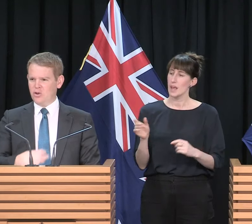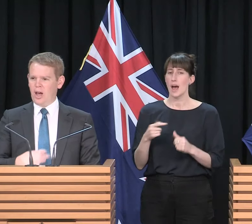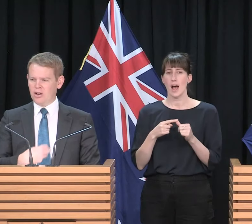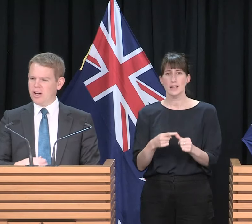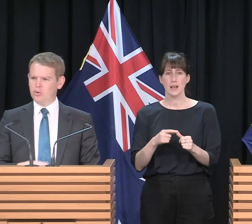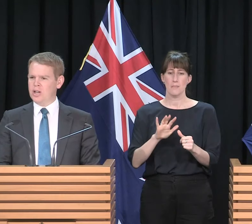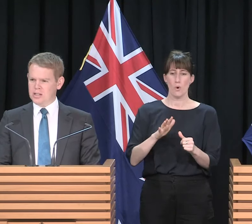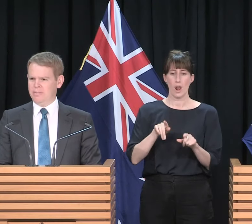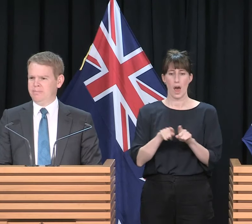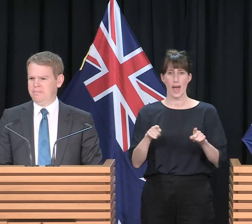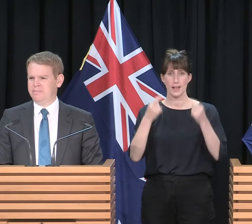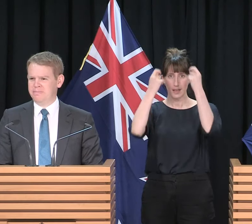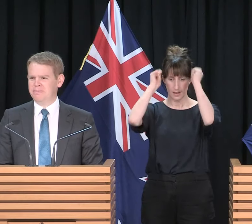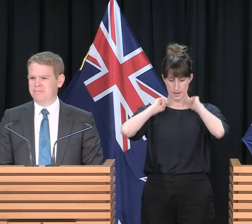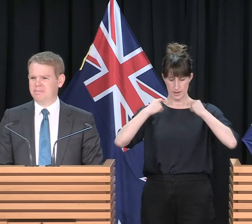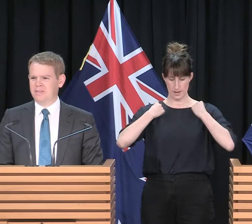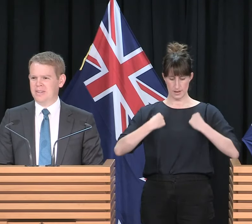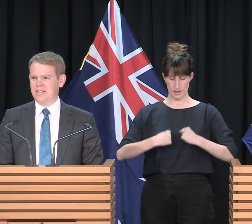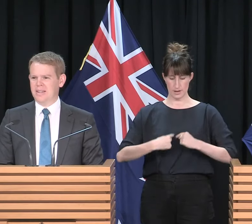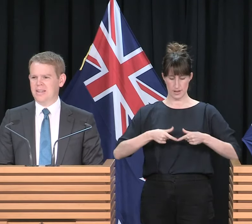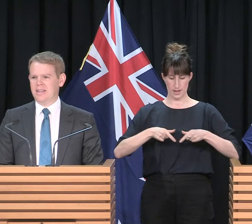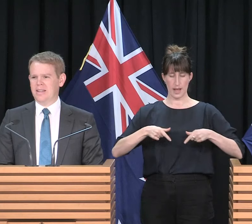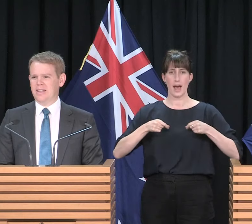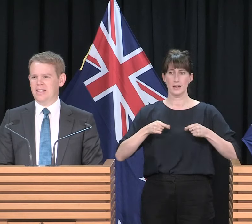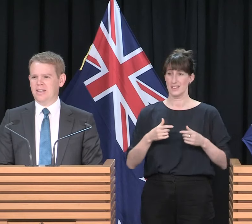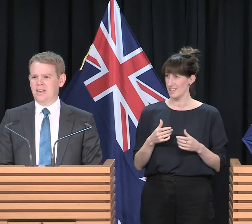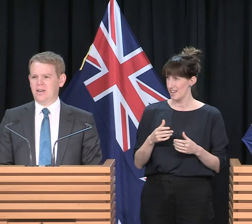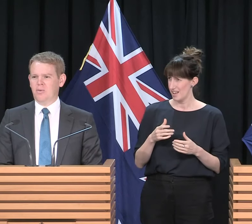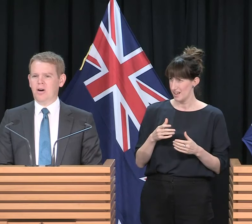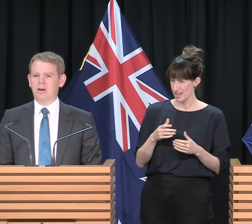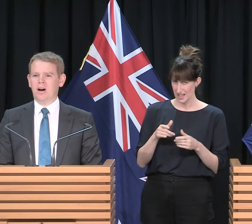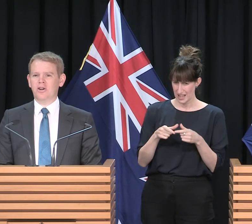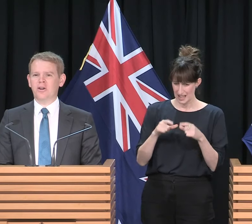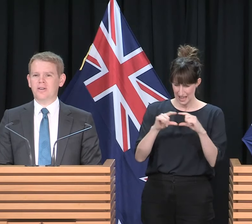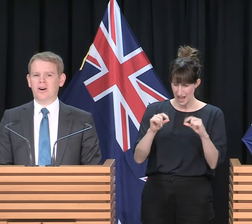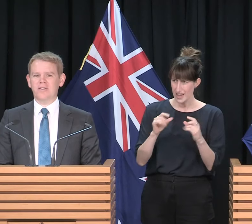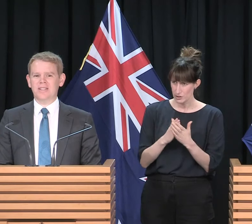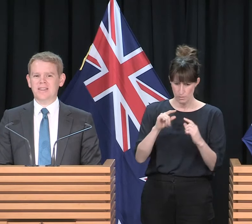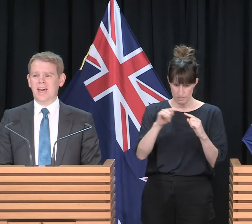Zealanders stay vigilant and prepared. And with that in mind, there are three things